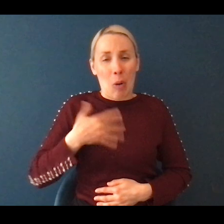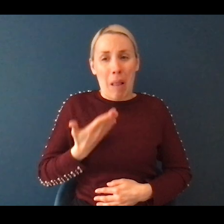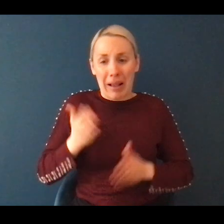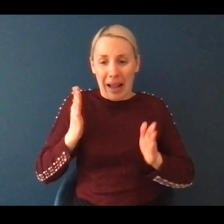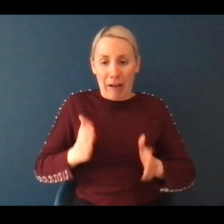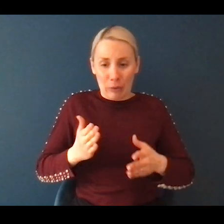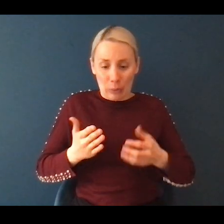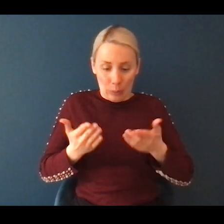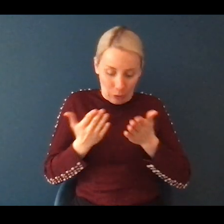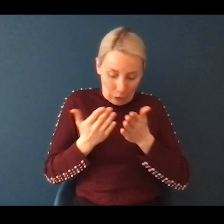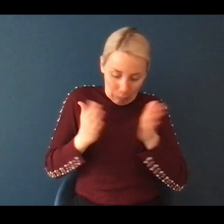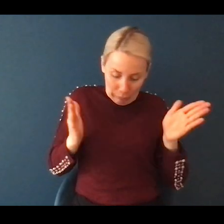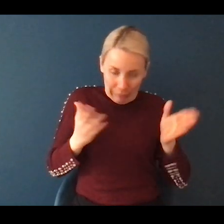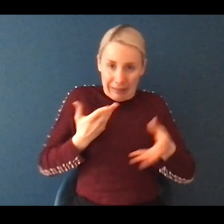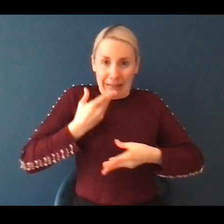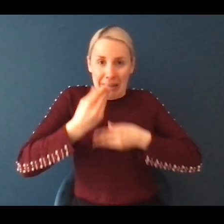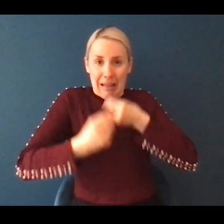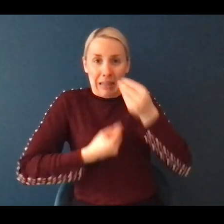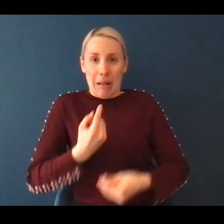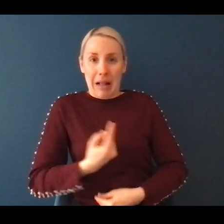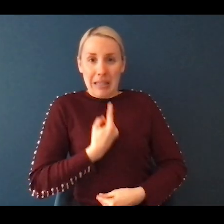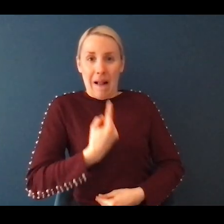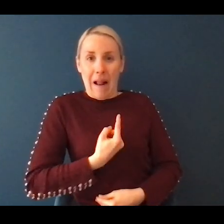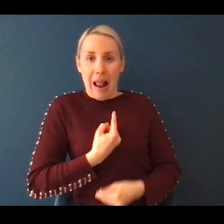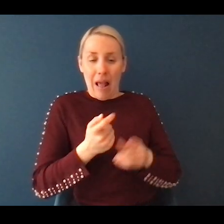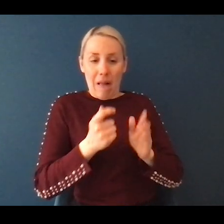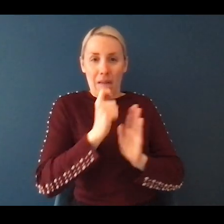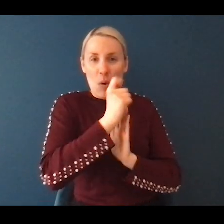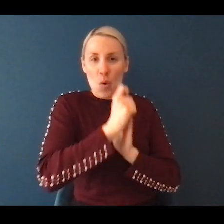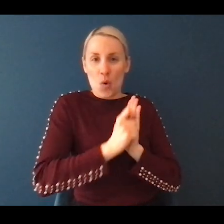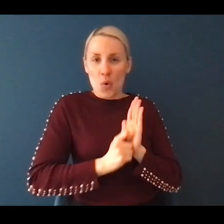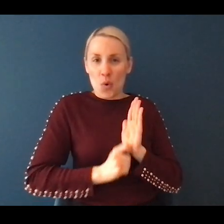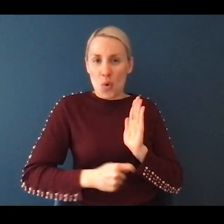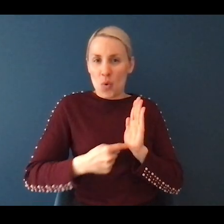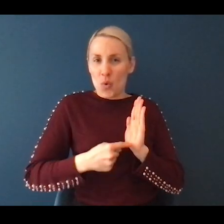things that also as visual artists it's kind of hard to put into words especially